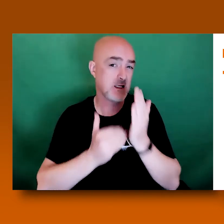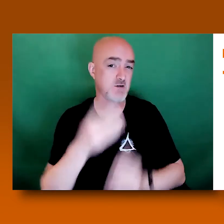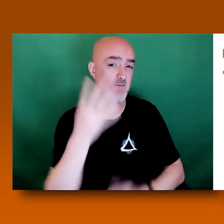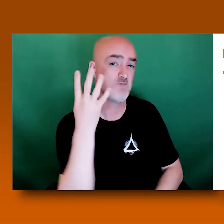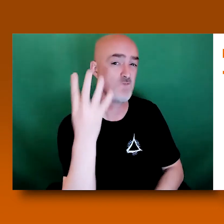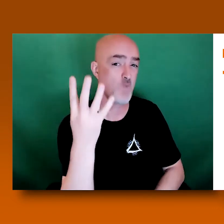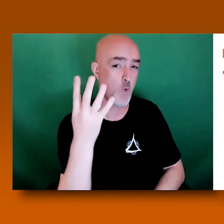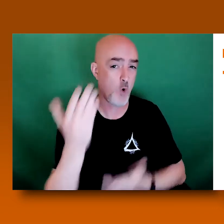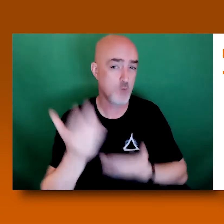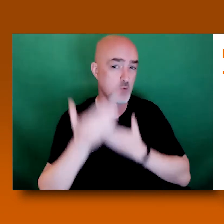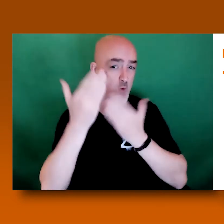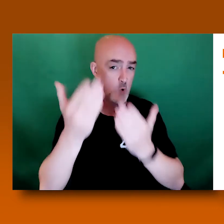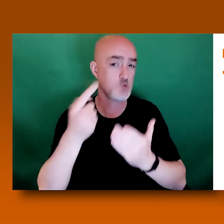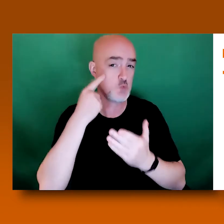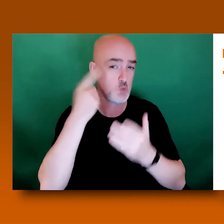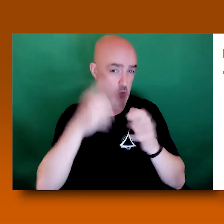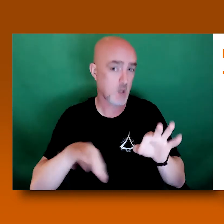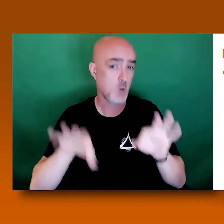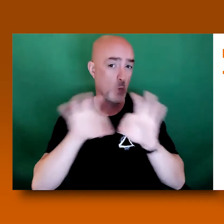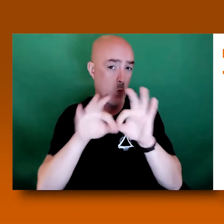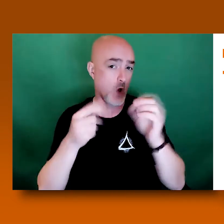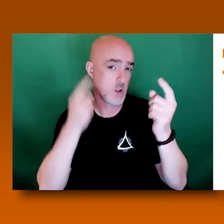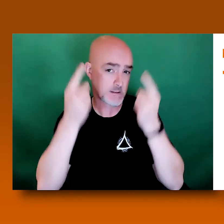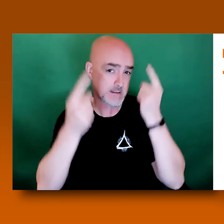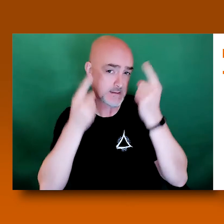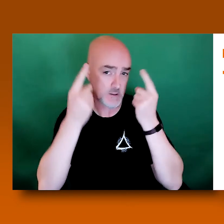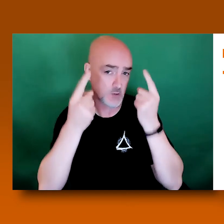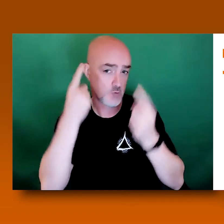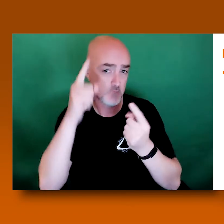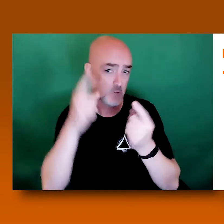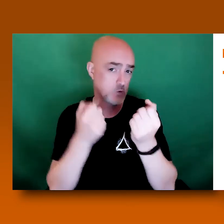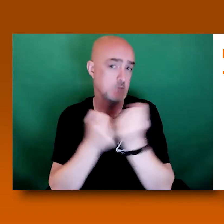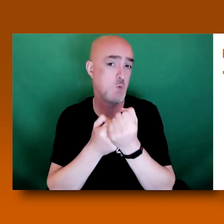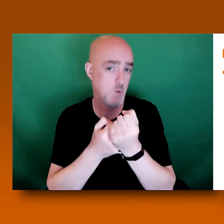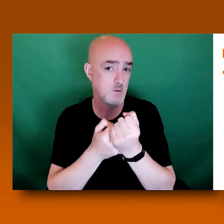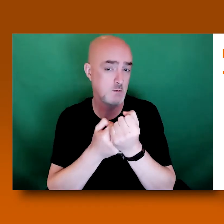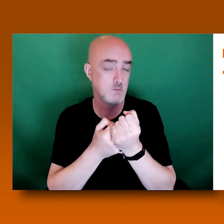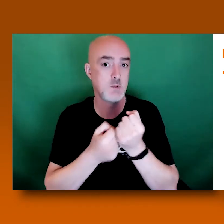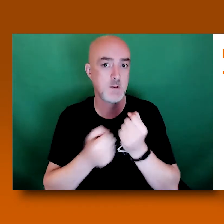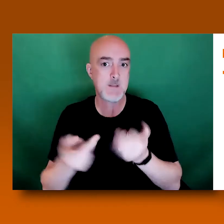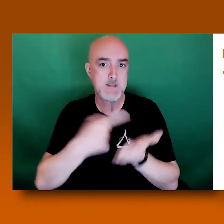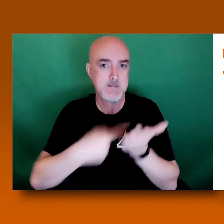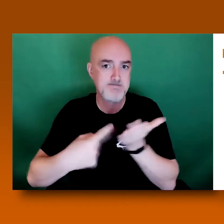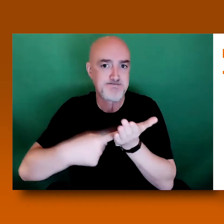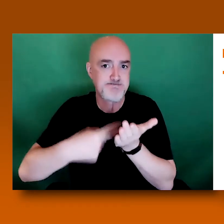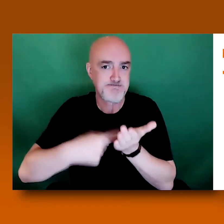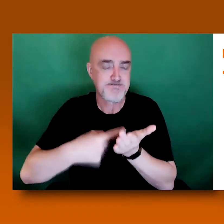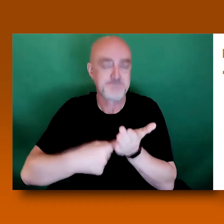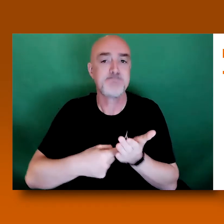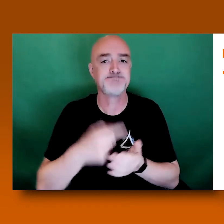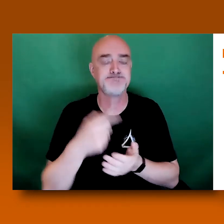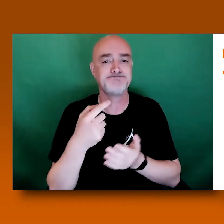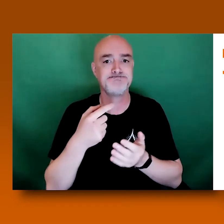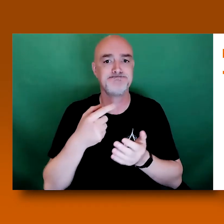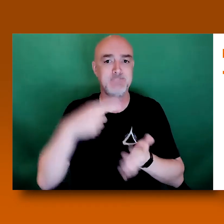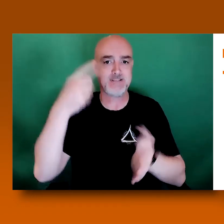"of only 4 proposals that are worth considering in this category." And that team might go back